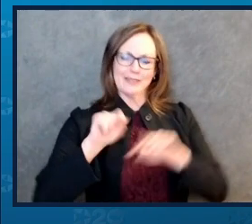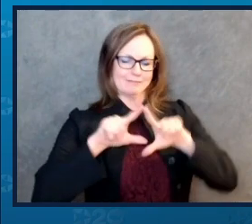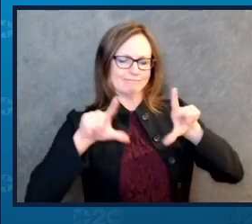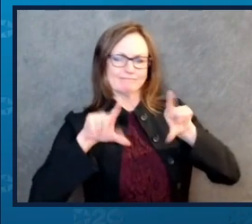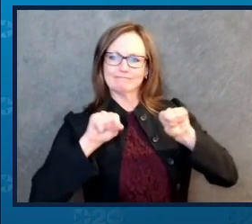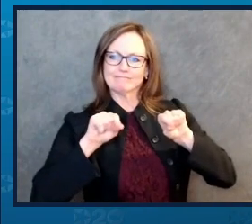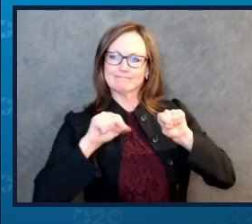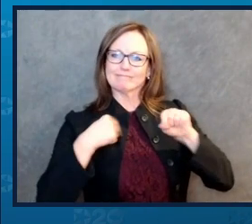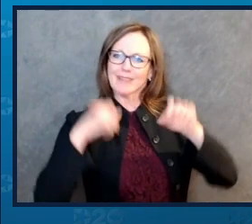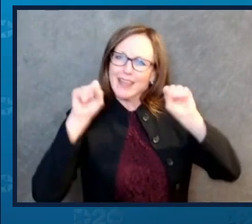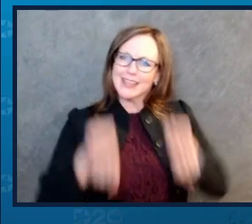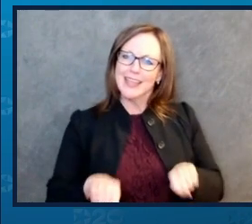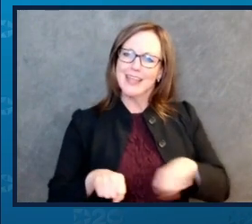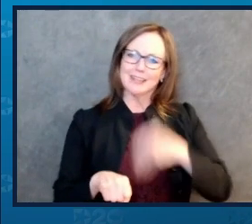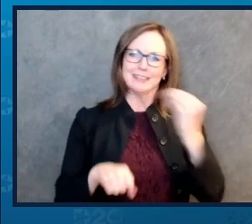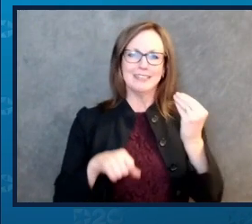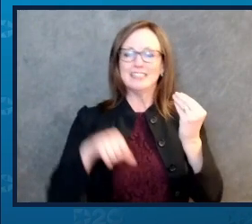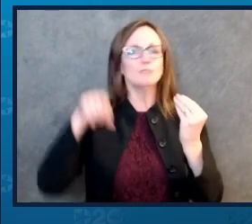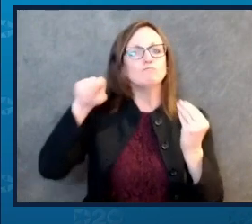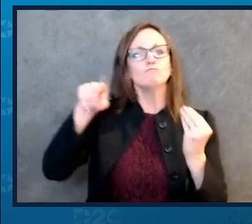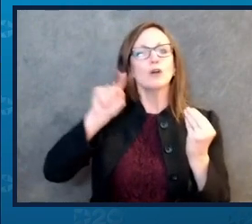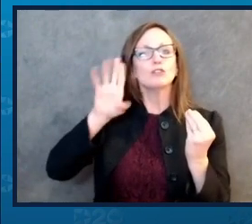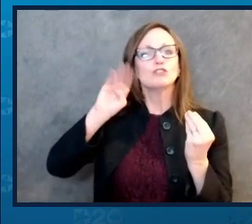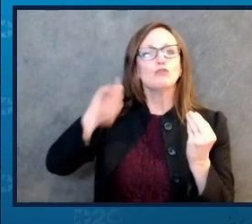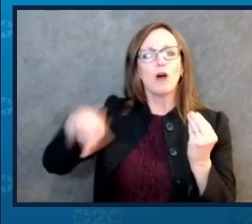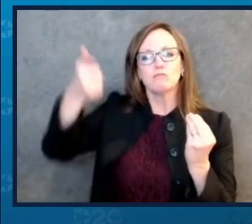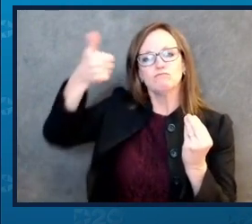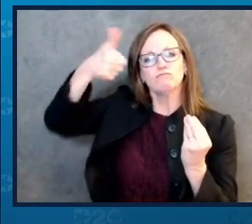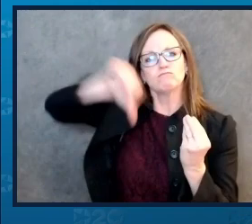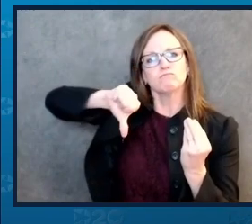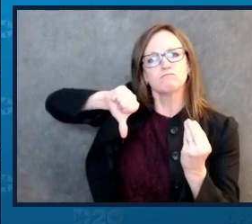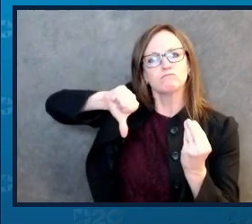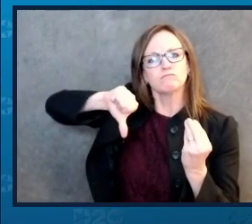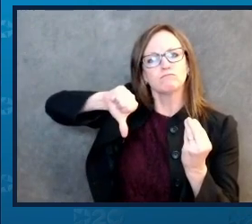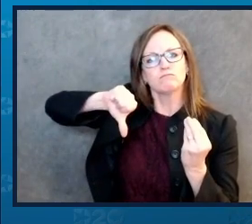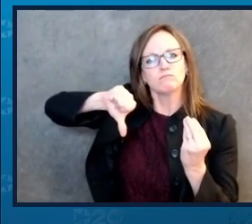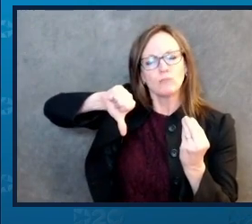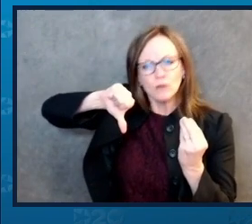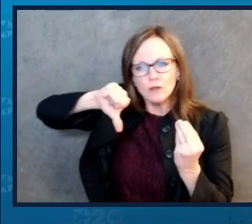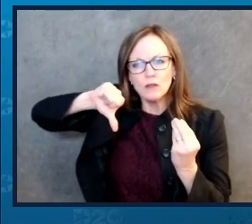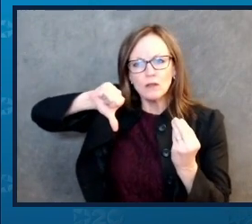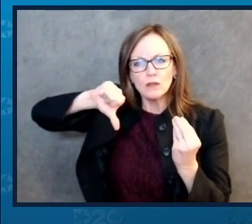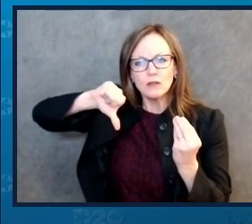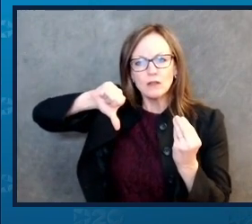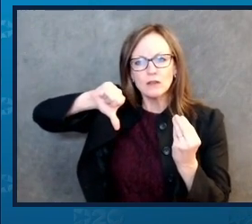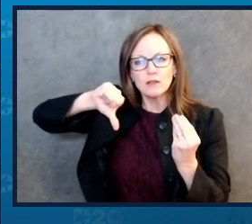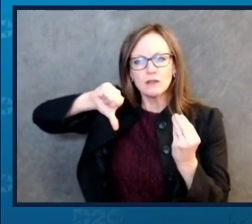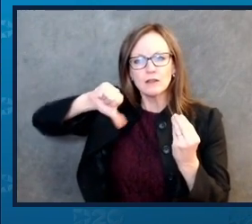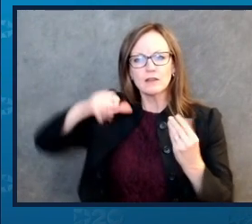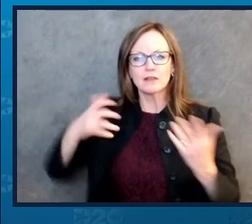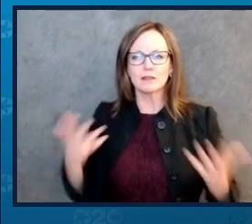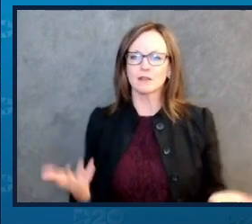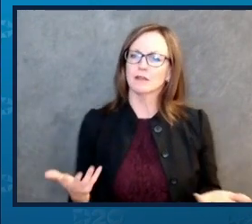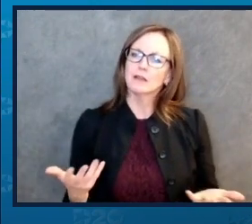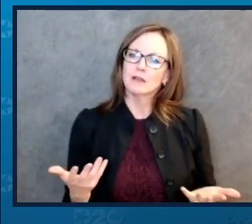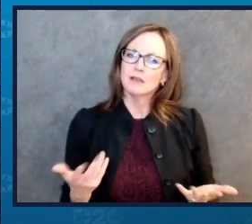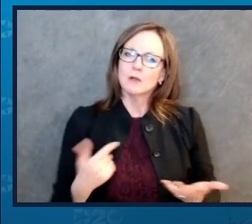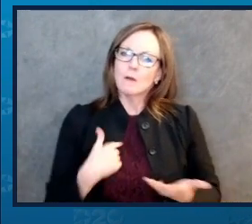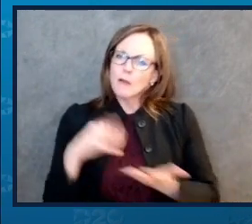WE CONTRIBUTE OUR COMMUNITY. WE PAY OUR TAXES. I HAVE GONE SCHOOL AND BUILT A GOOD LIFE FOR ME AND MY TWO DAUGHTERS.